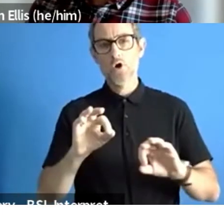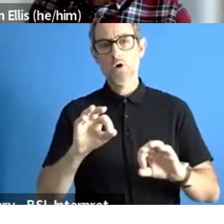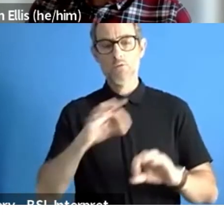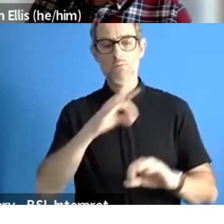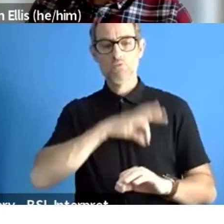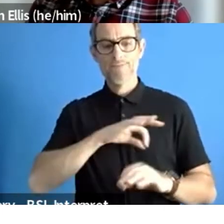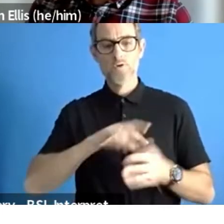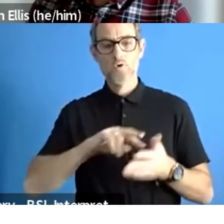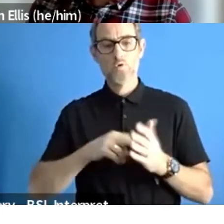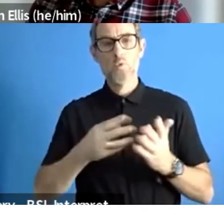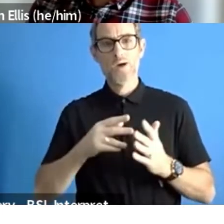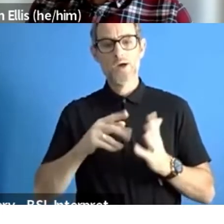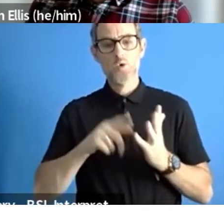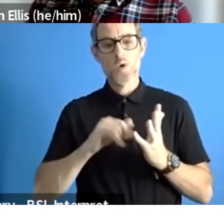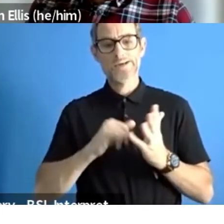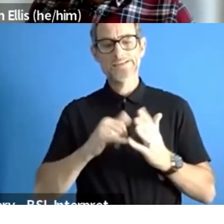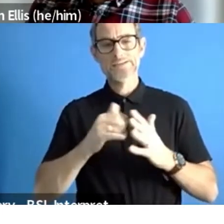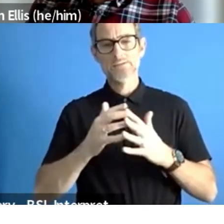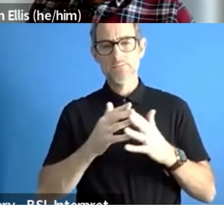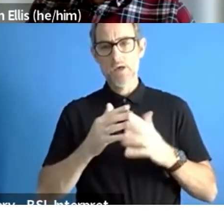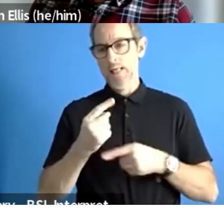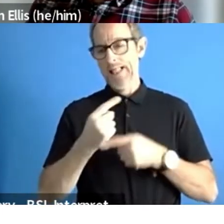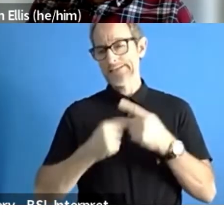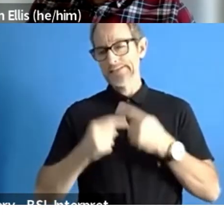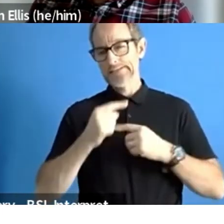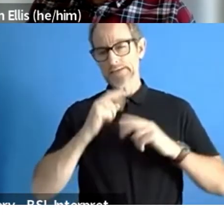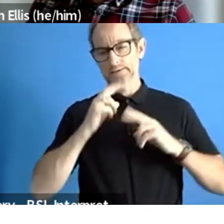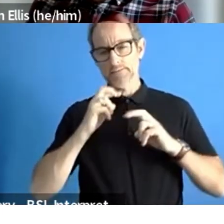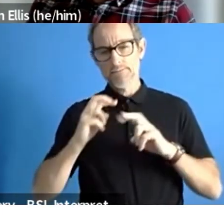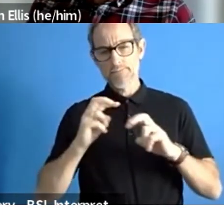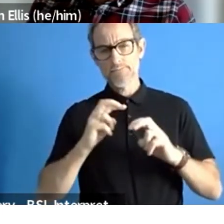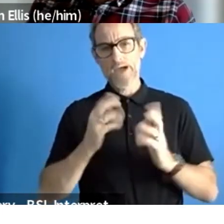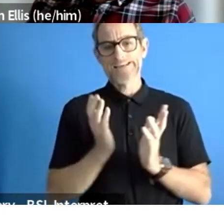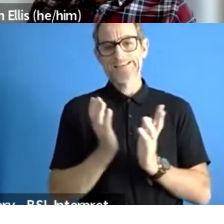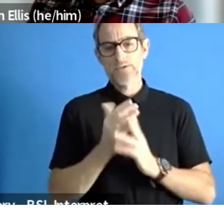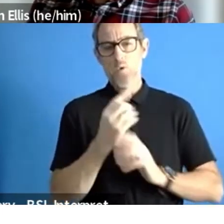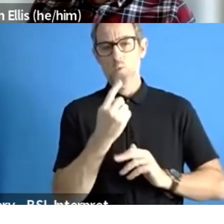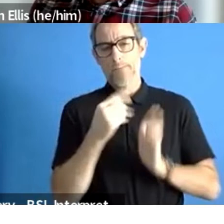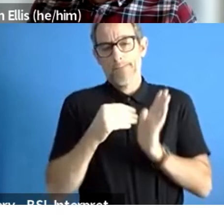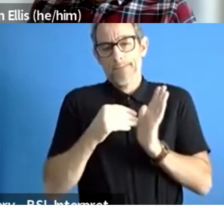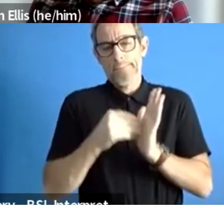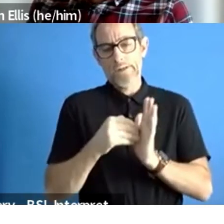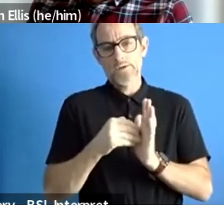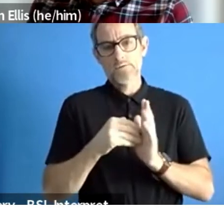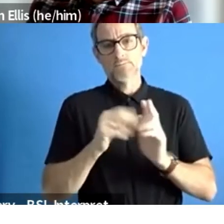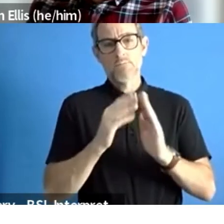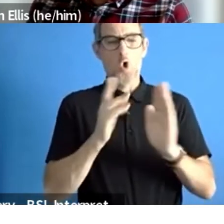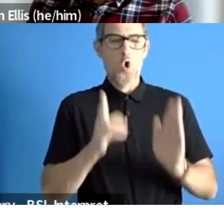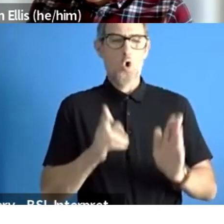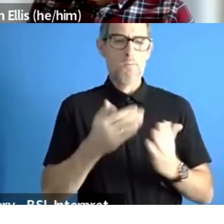out in the U.S. last year analysed the accessibility of one million web pages